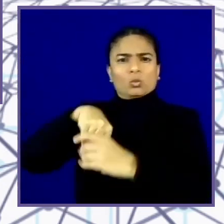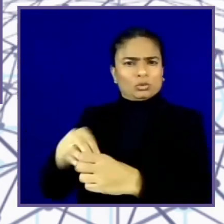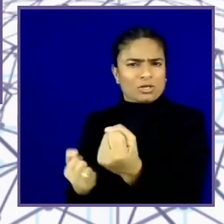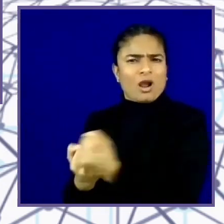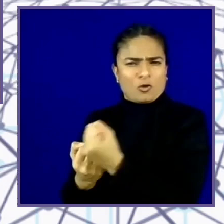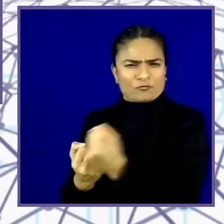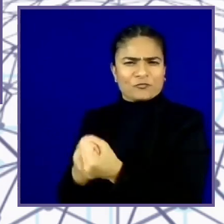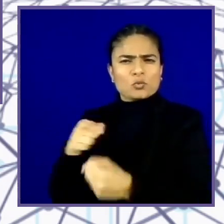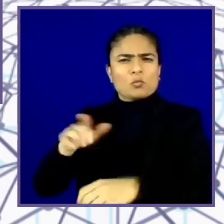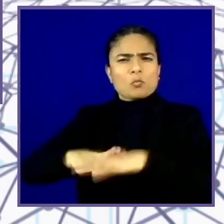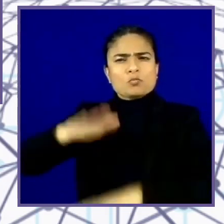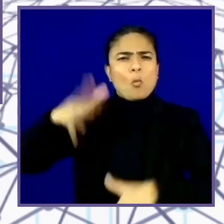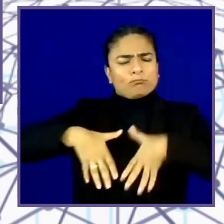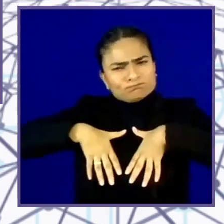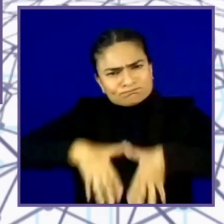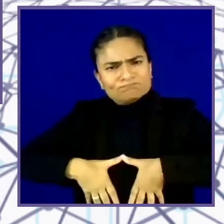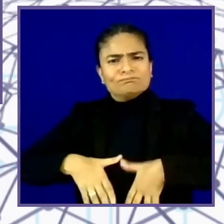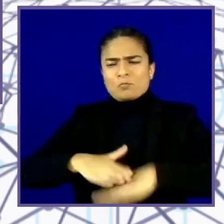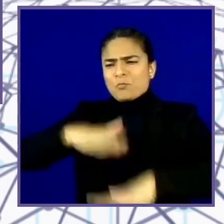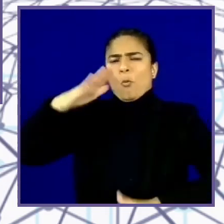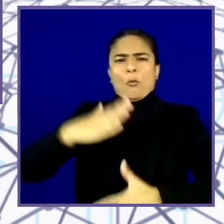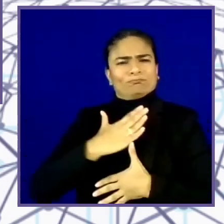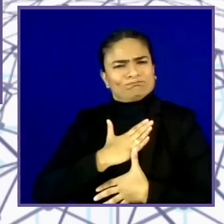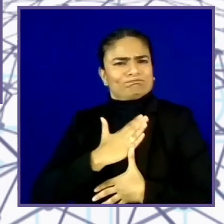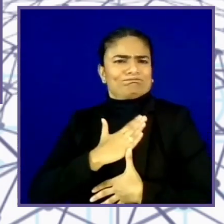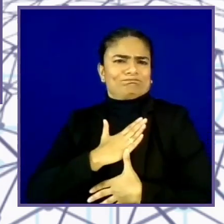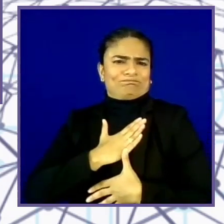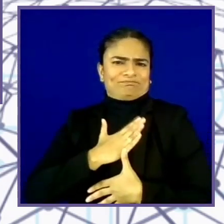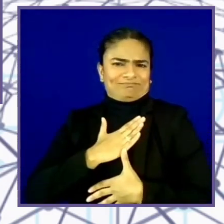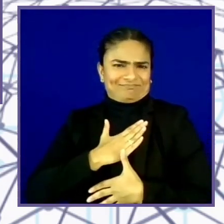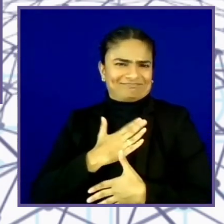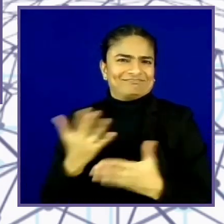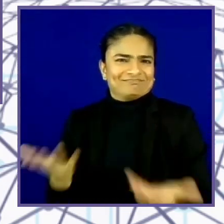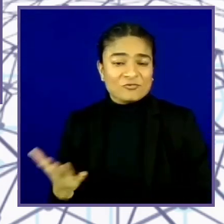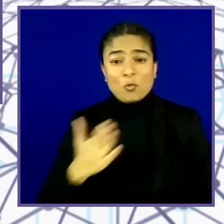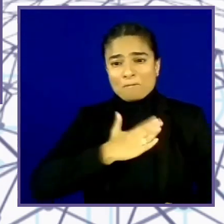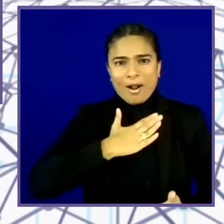my personal journey has really reinforced my unwavering belief that the work that